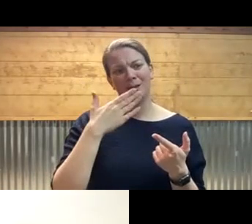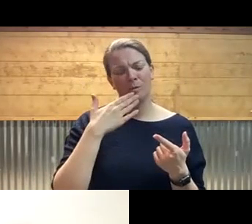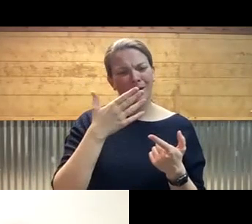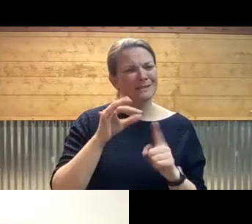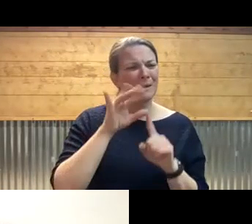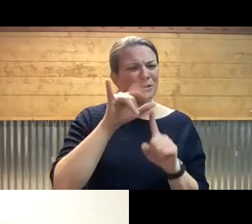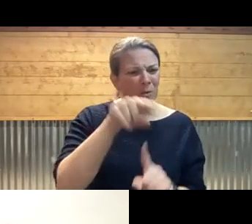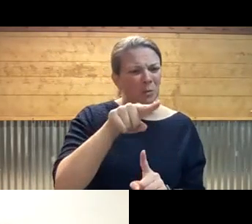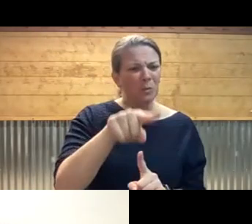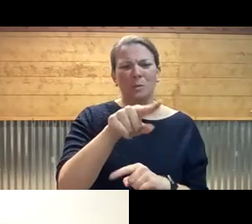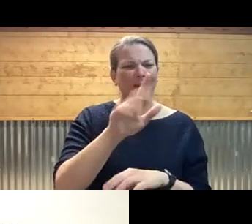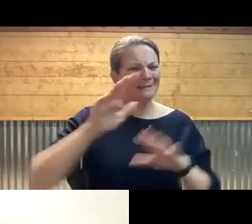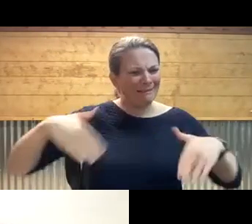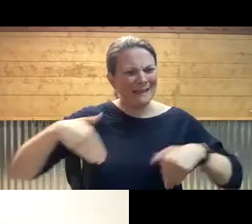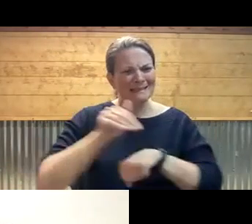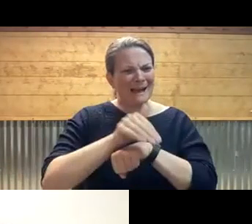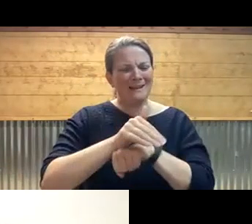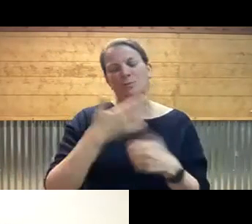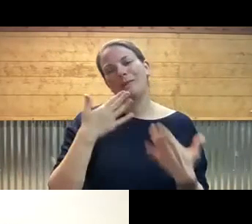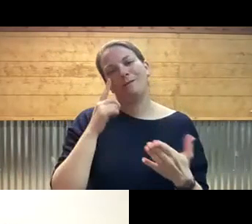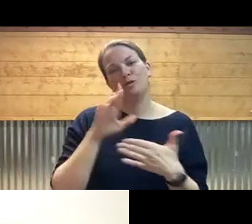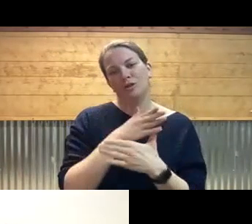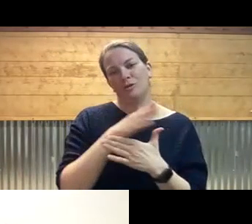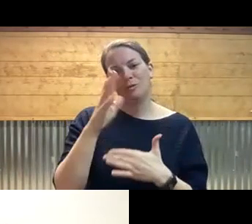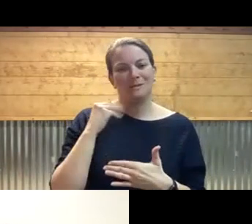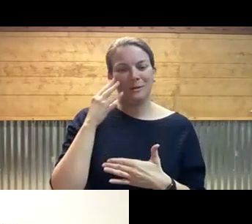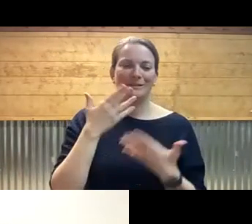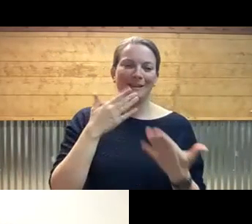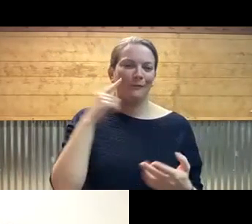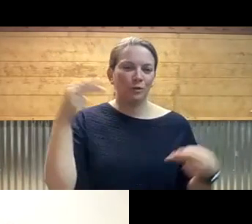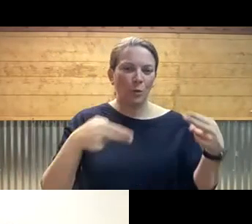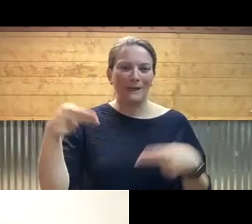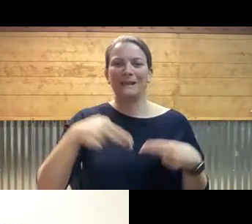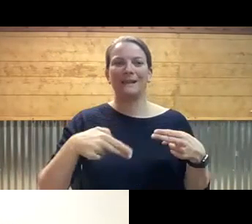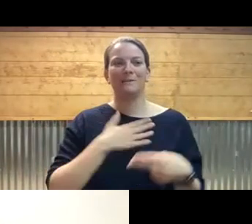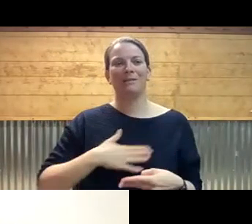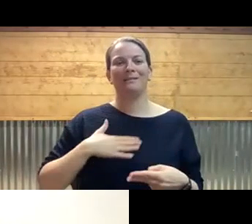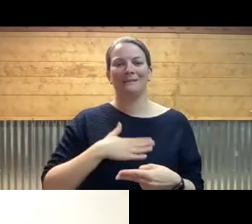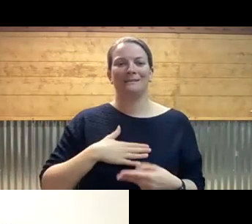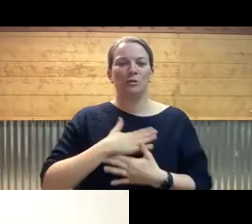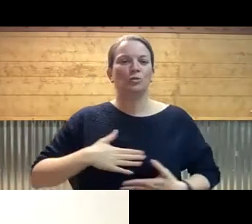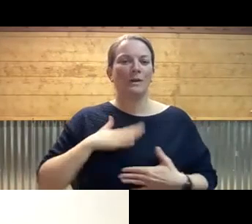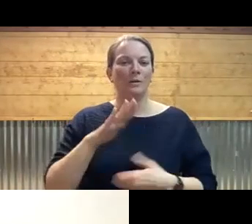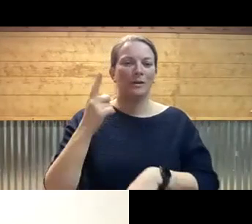Thank you for everybody for joining. Please have a great rest of your day, night or morning.